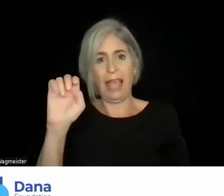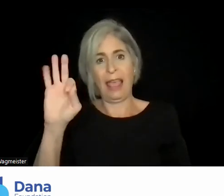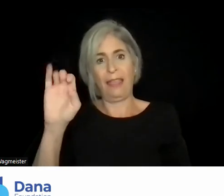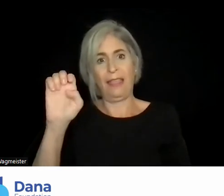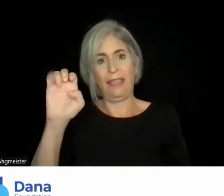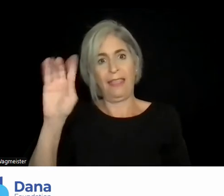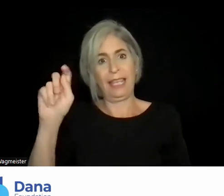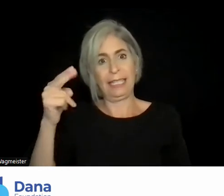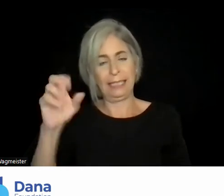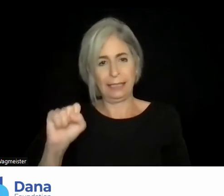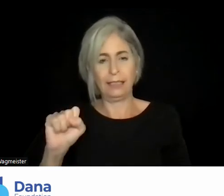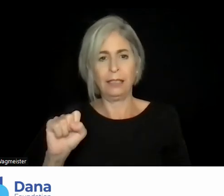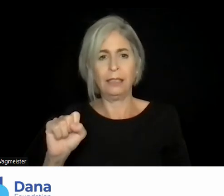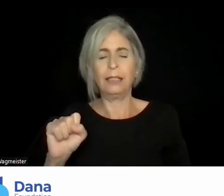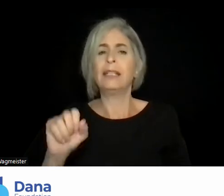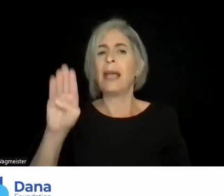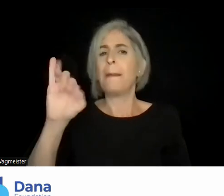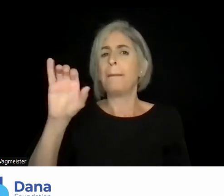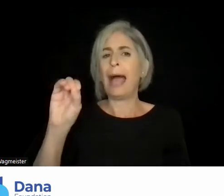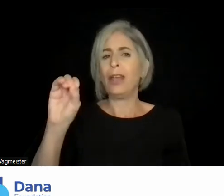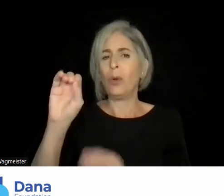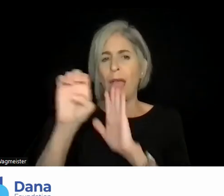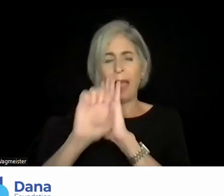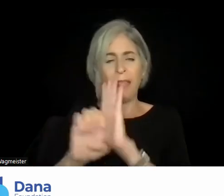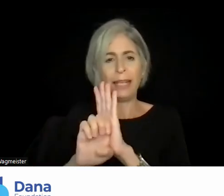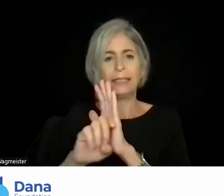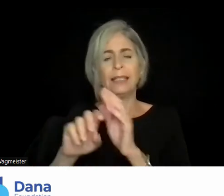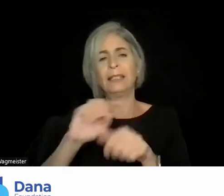program and for anyone that's not familiar with that term,